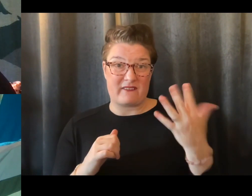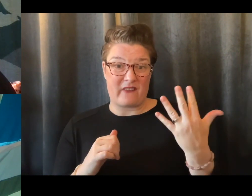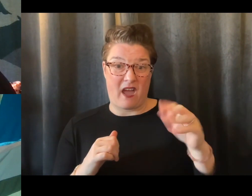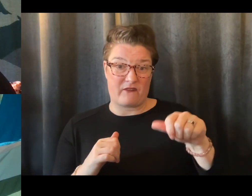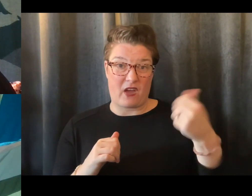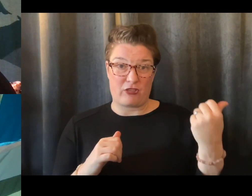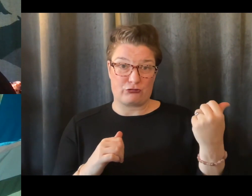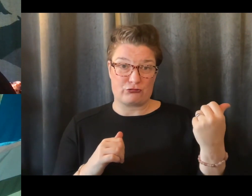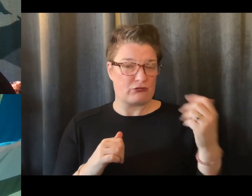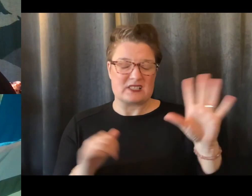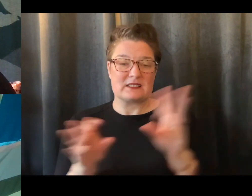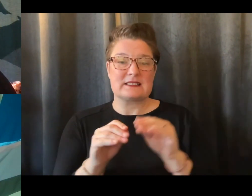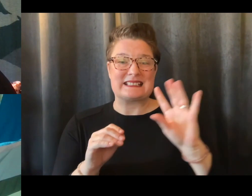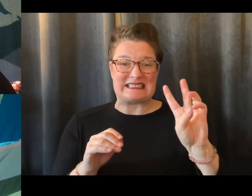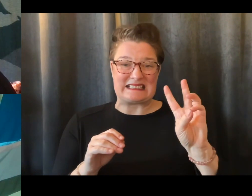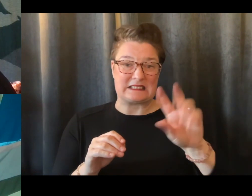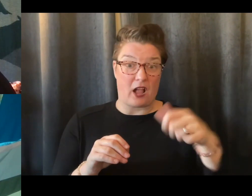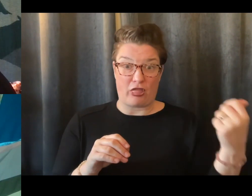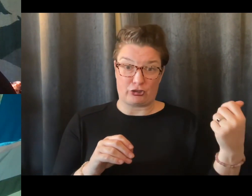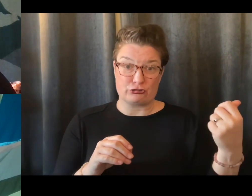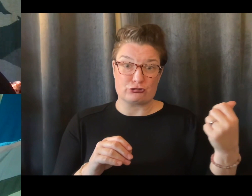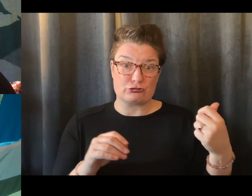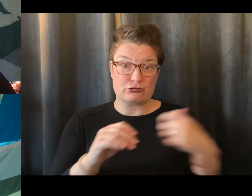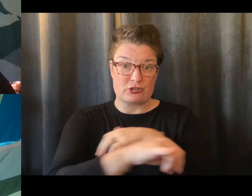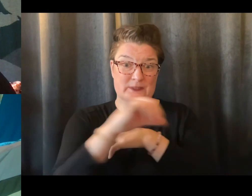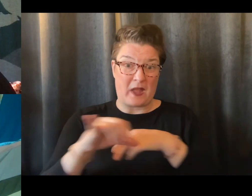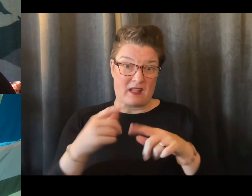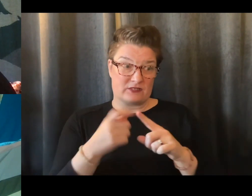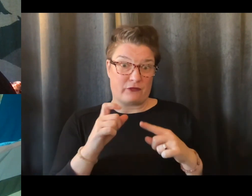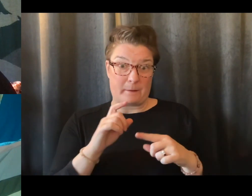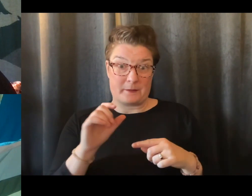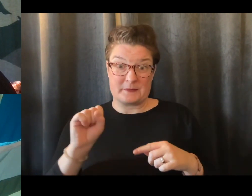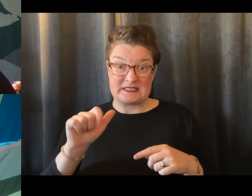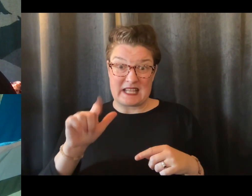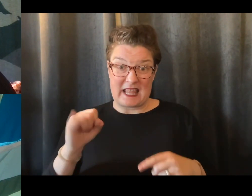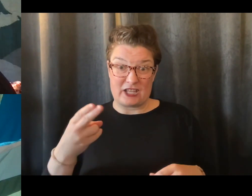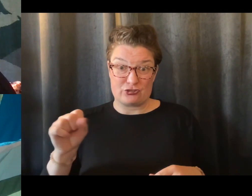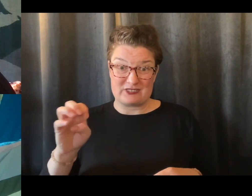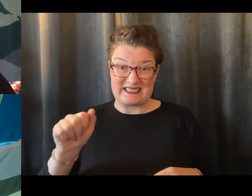Wow. Rebekah: And so she's coming home, and her mother is still alive, um.